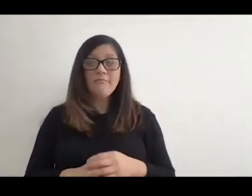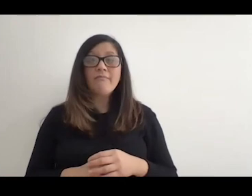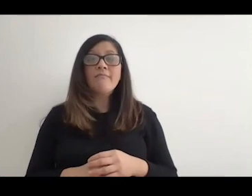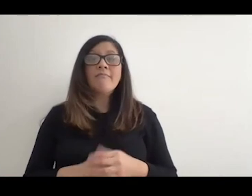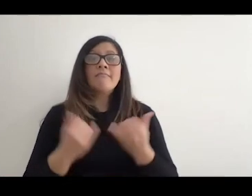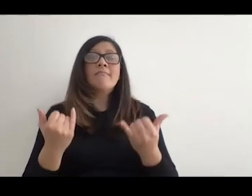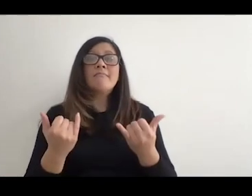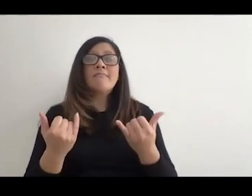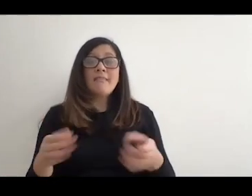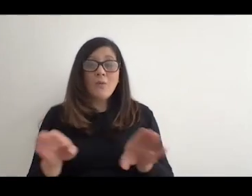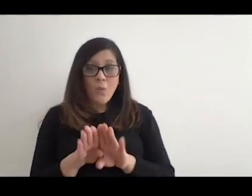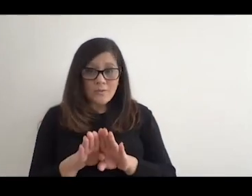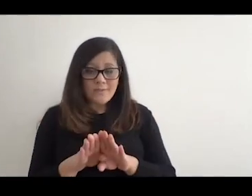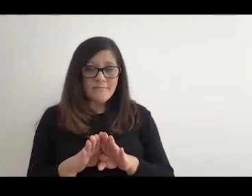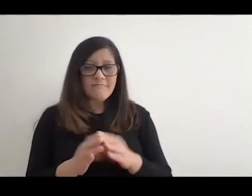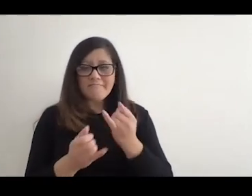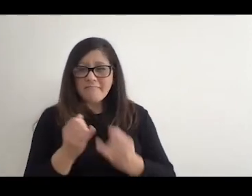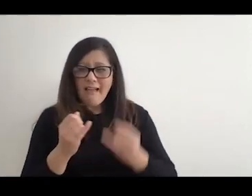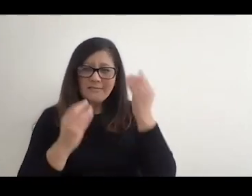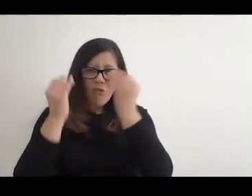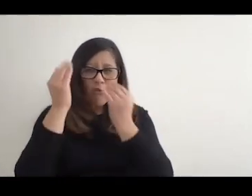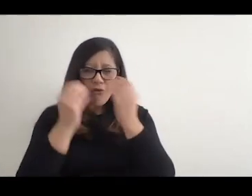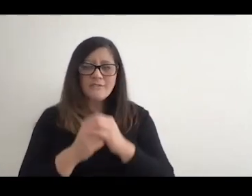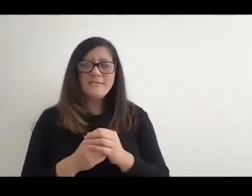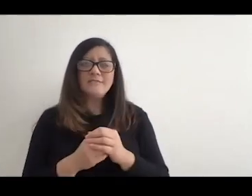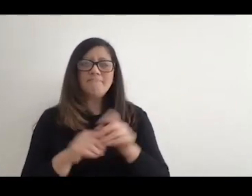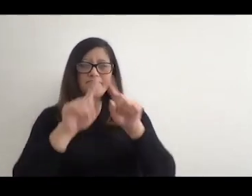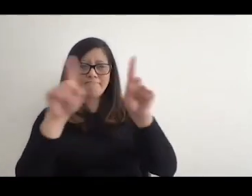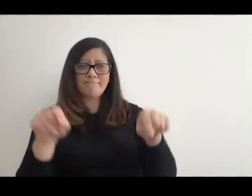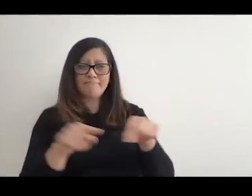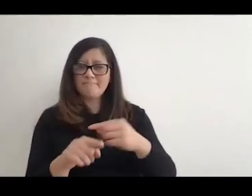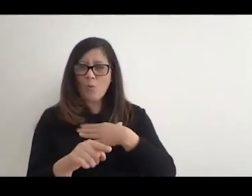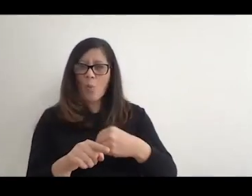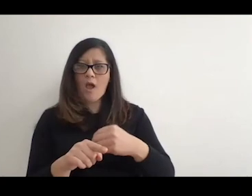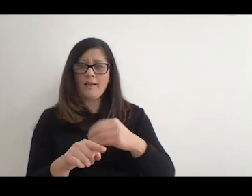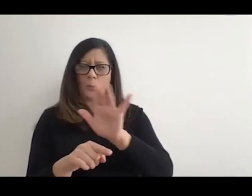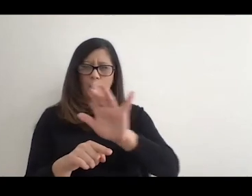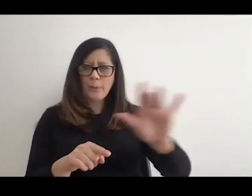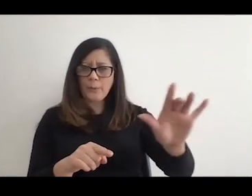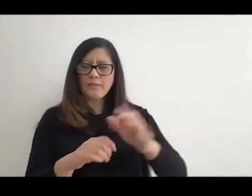been thinking about this wrong, now I have an idea of how to approach it.